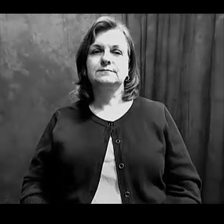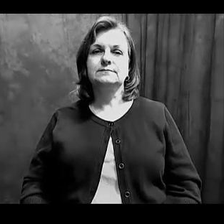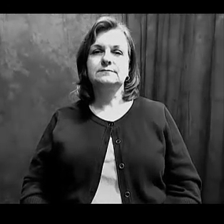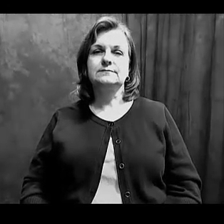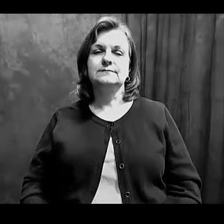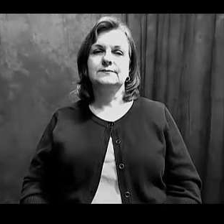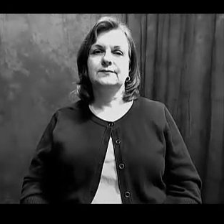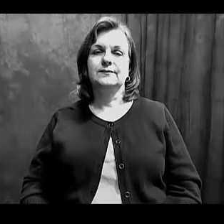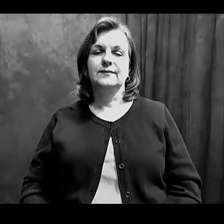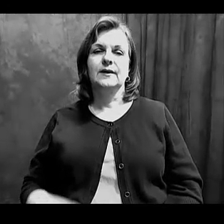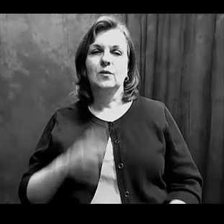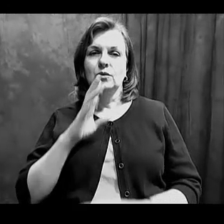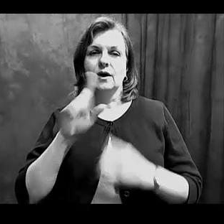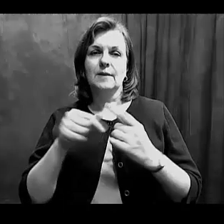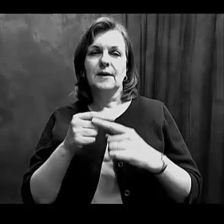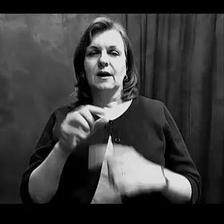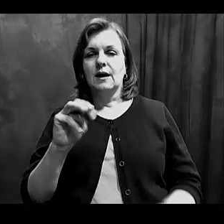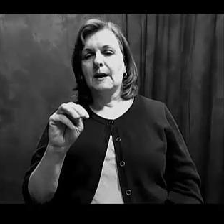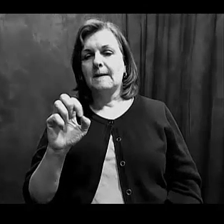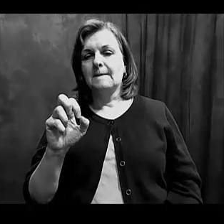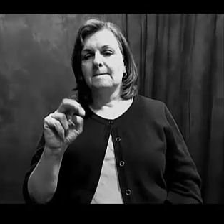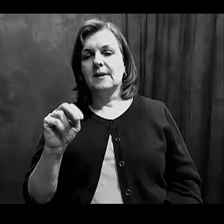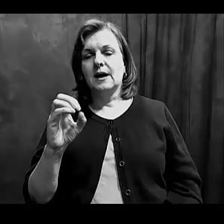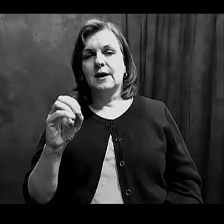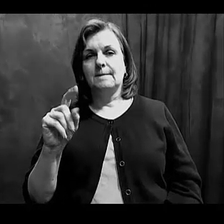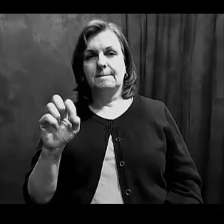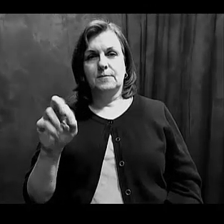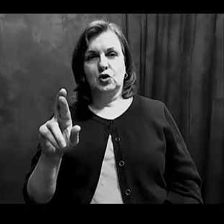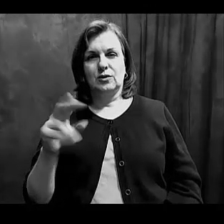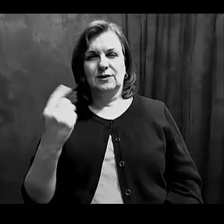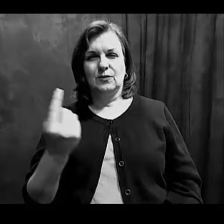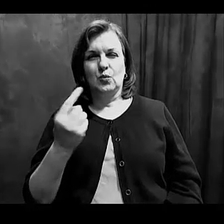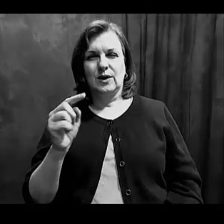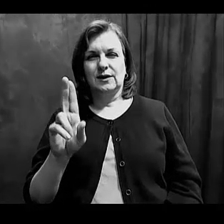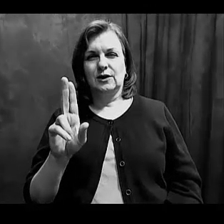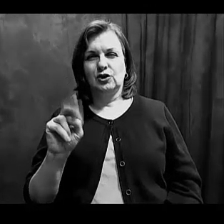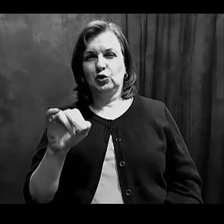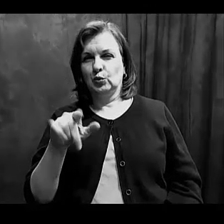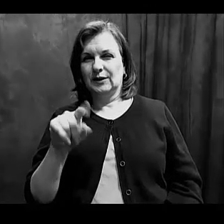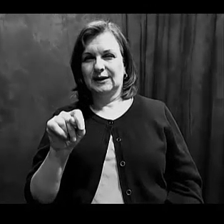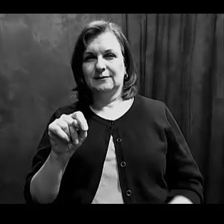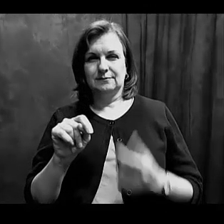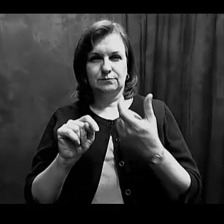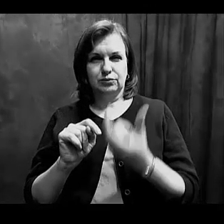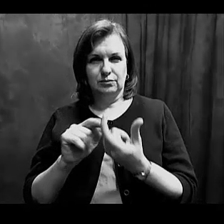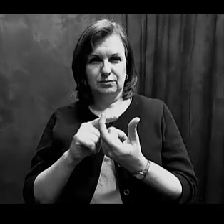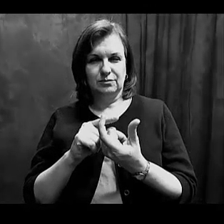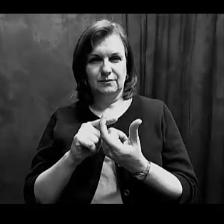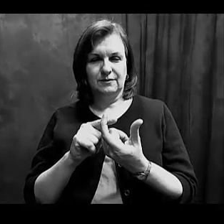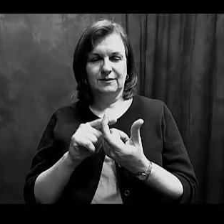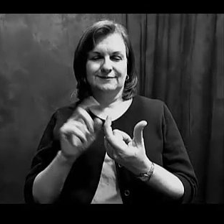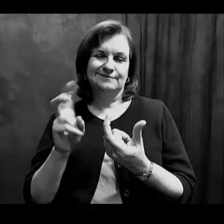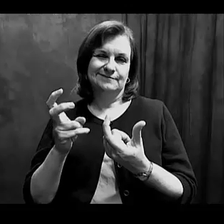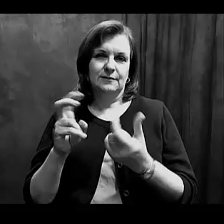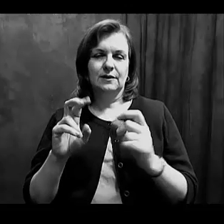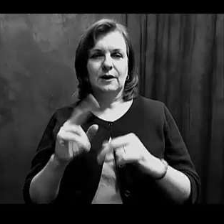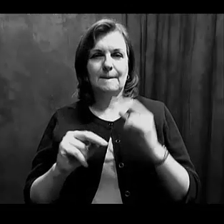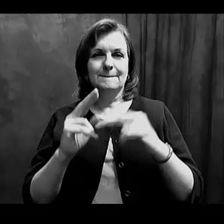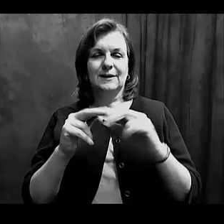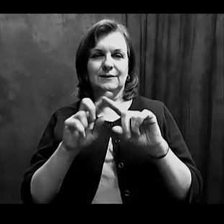and then we'll look at how a monomer or single unit or a single building block